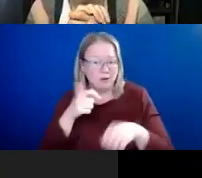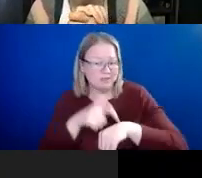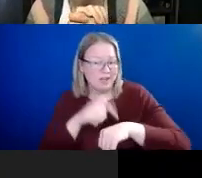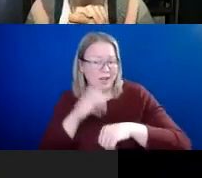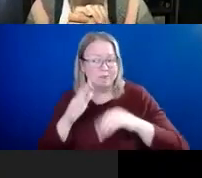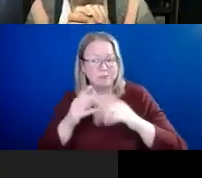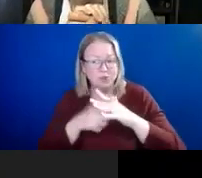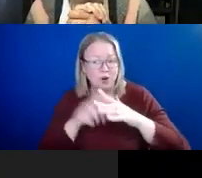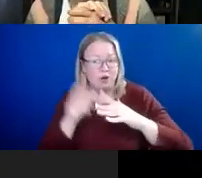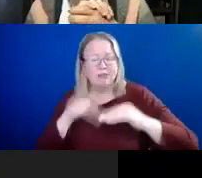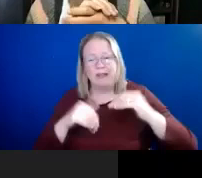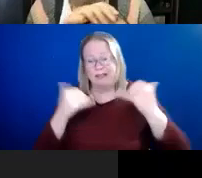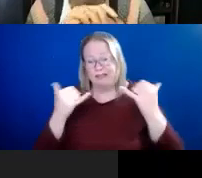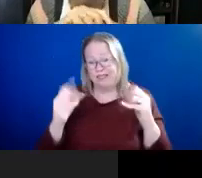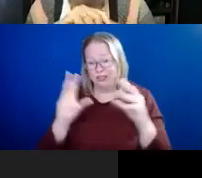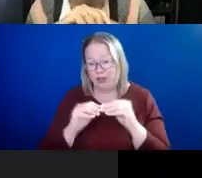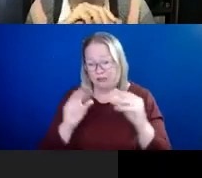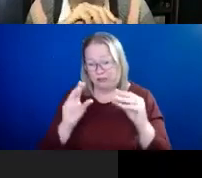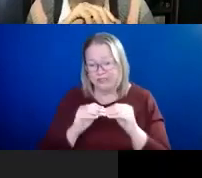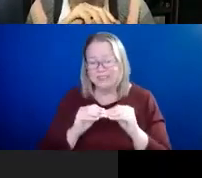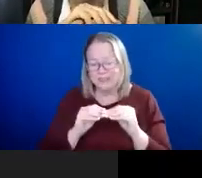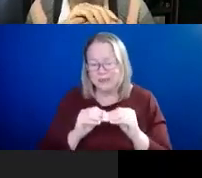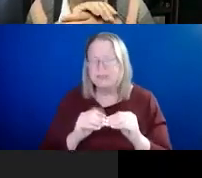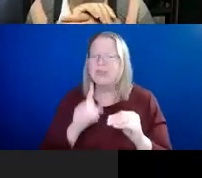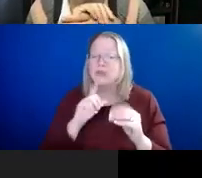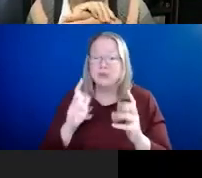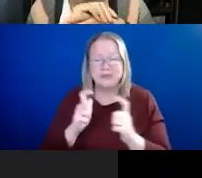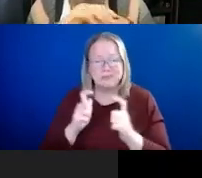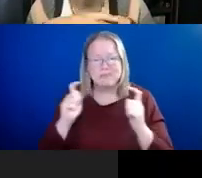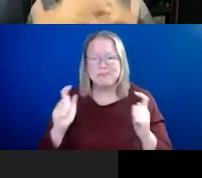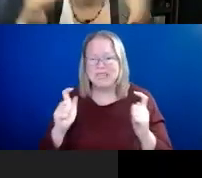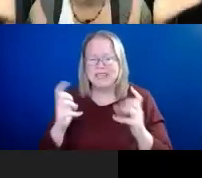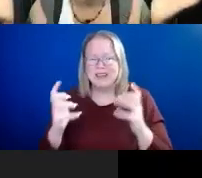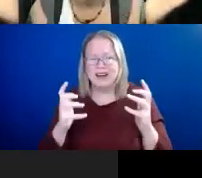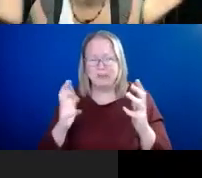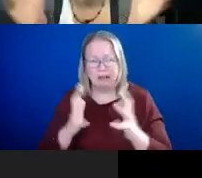13:18:00 this conference because there is such a huge amount of people who are coming